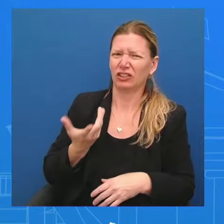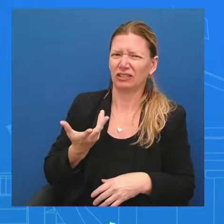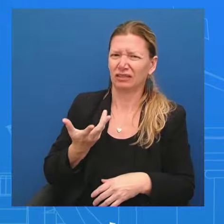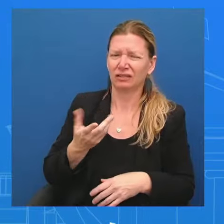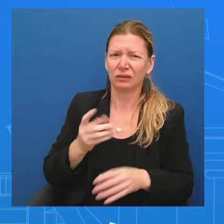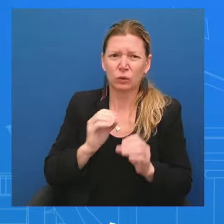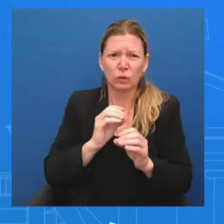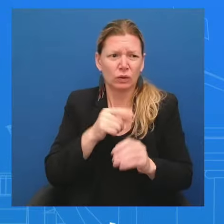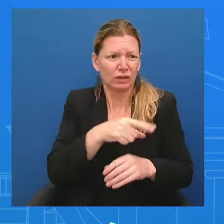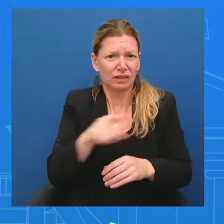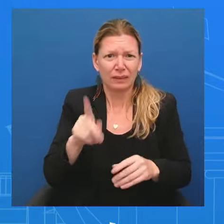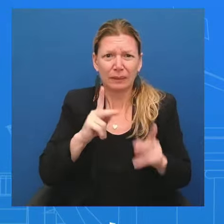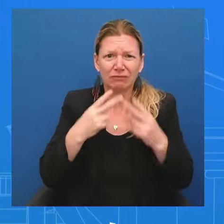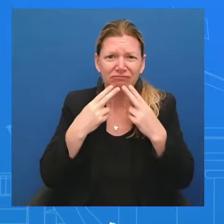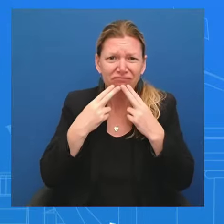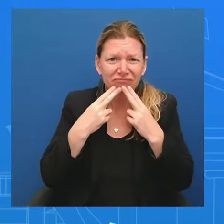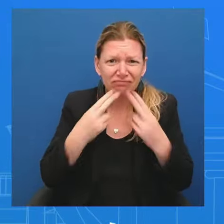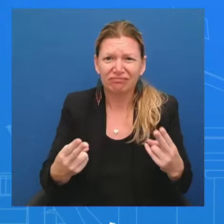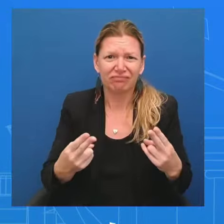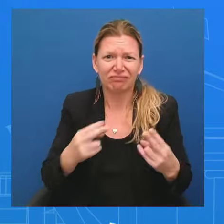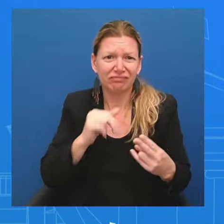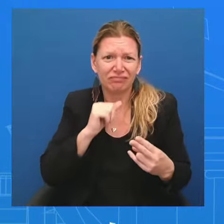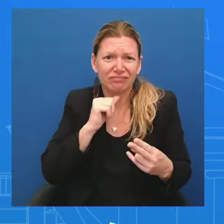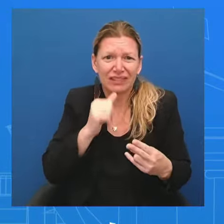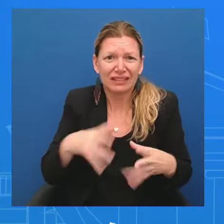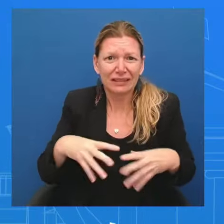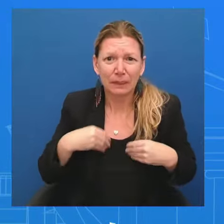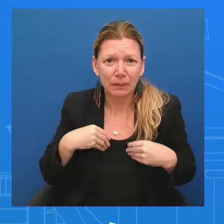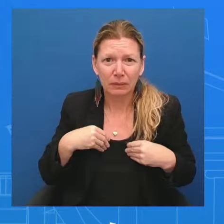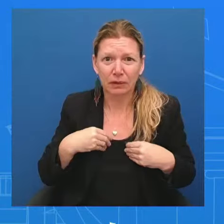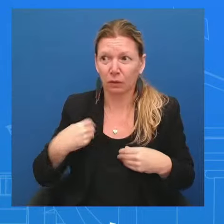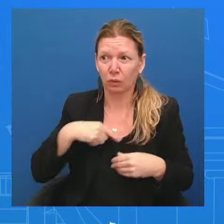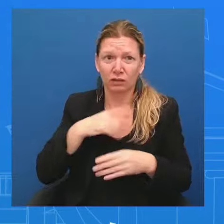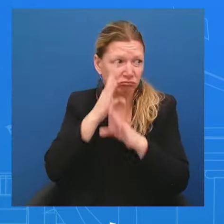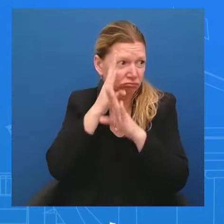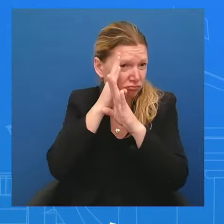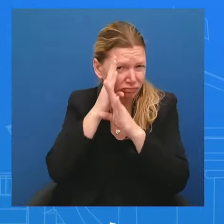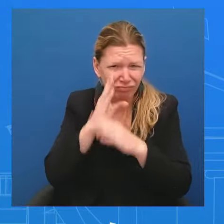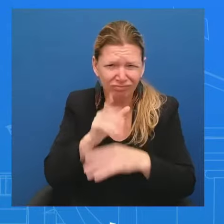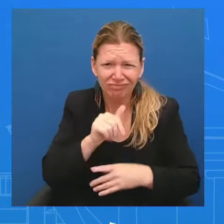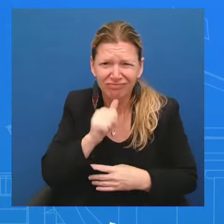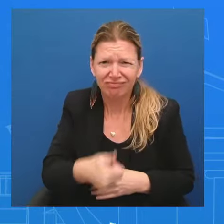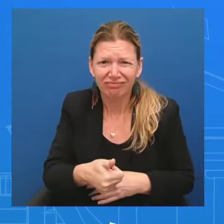nor has it been something we've ignored or neglected to raise with our Israeli counterparts, including, Ed,